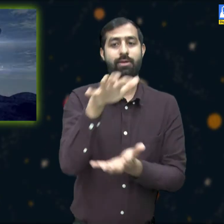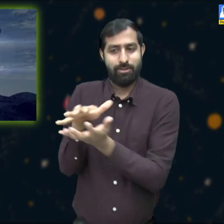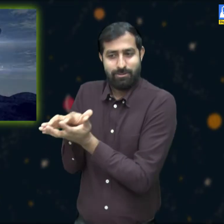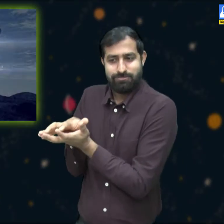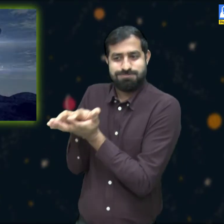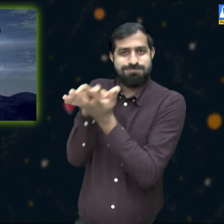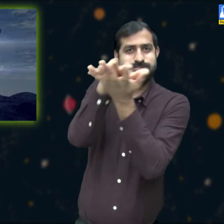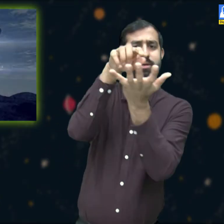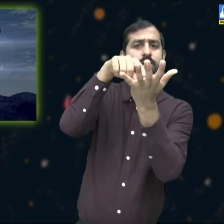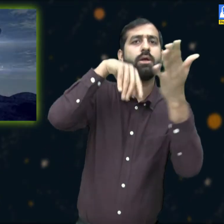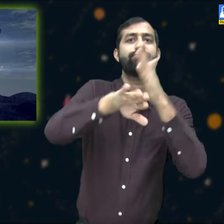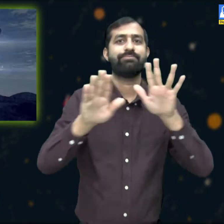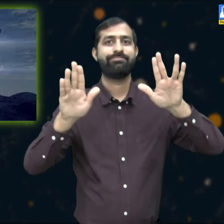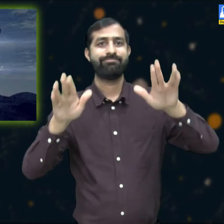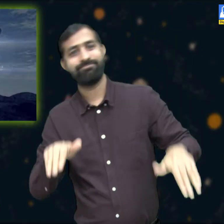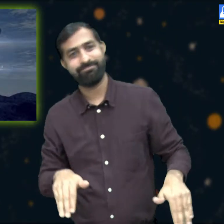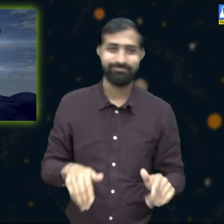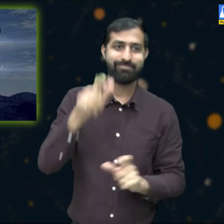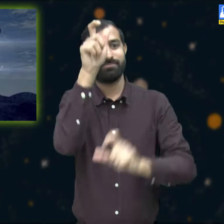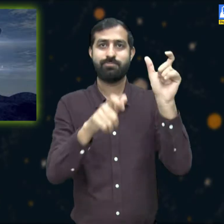They traveled in two spaceships.